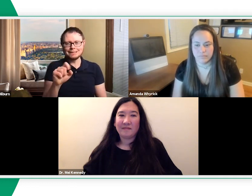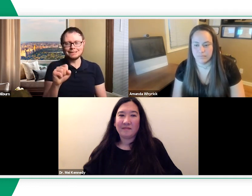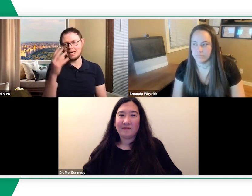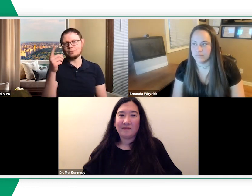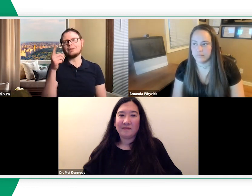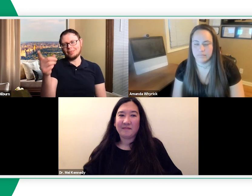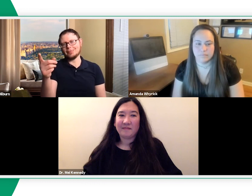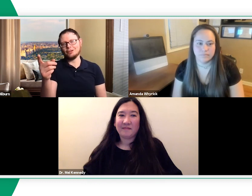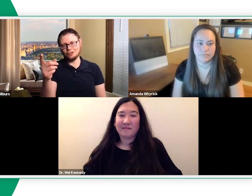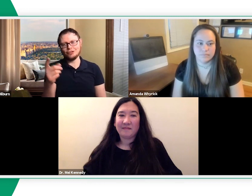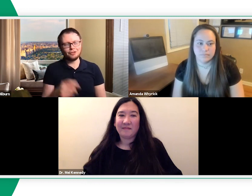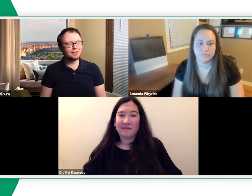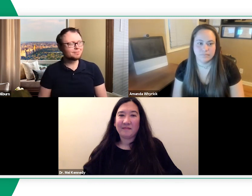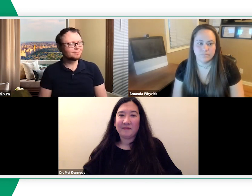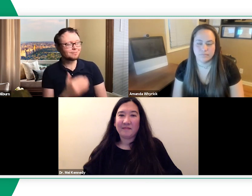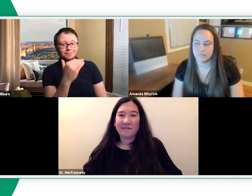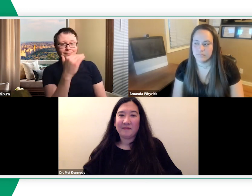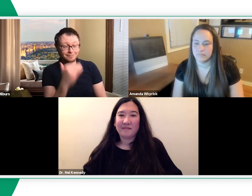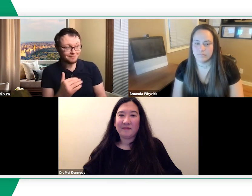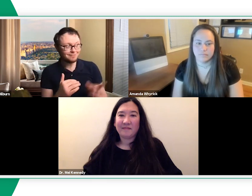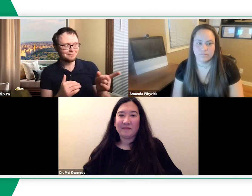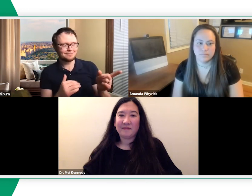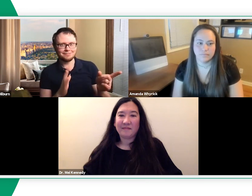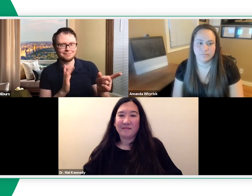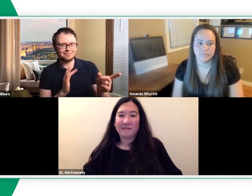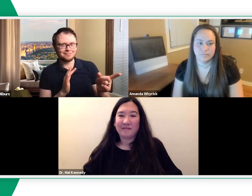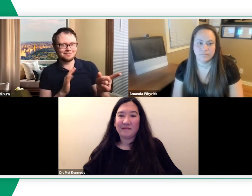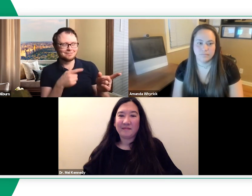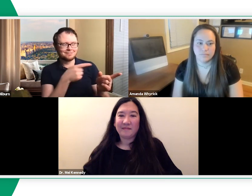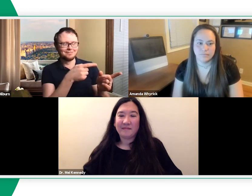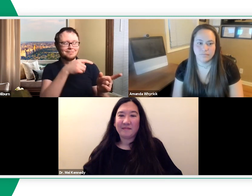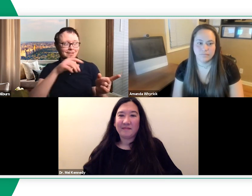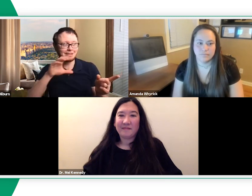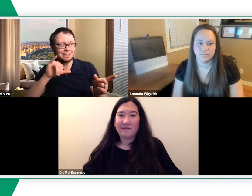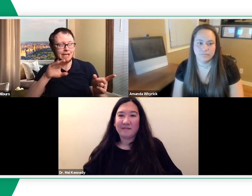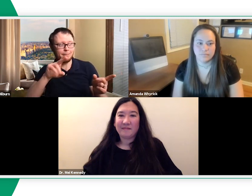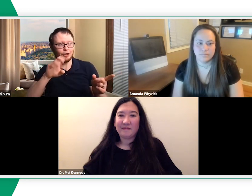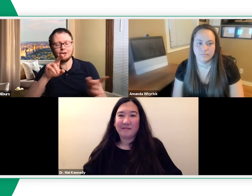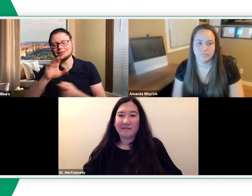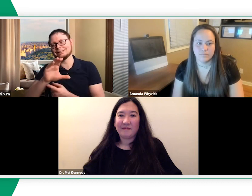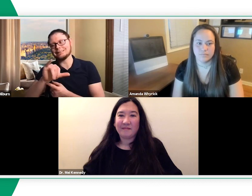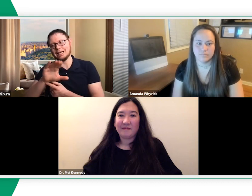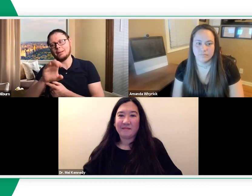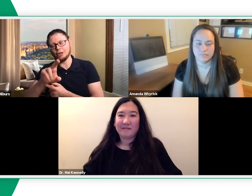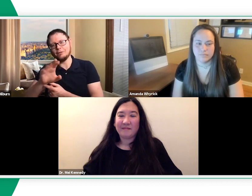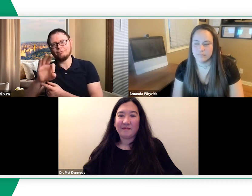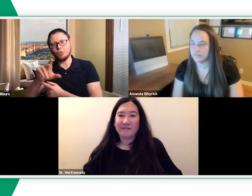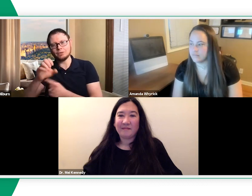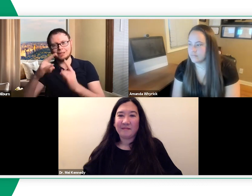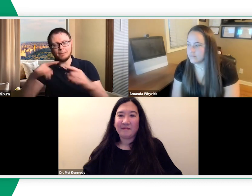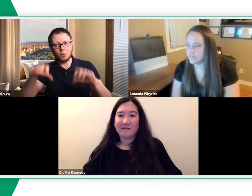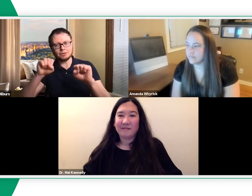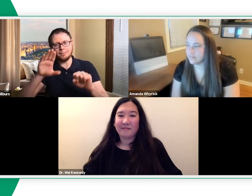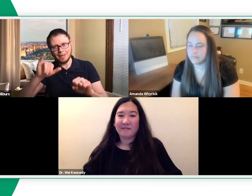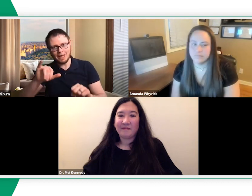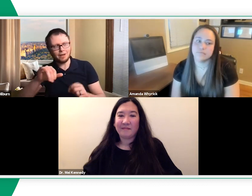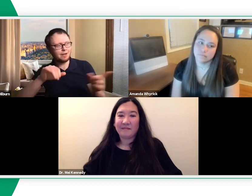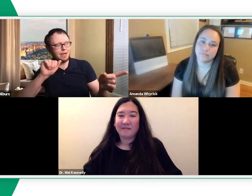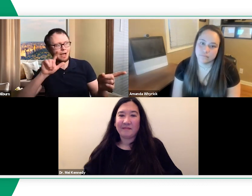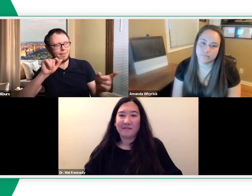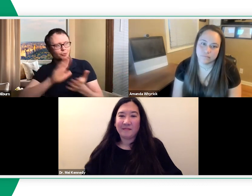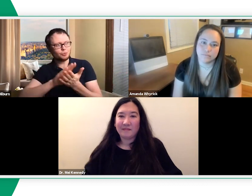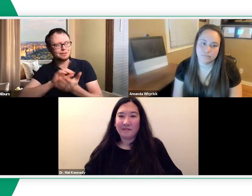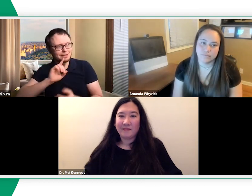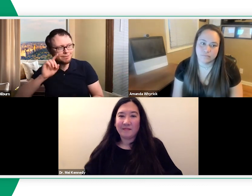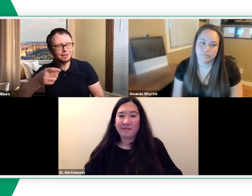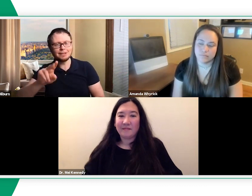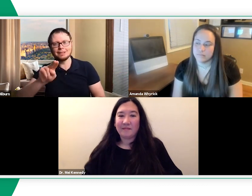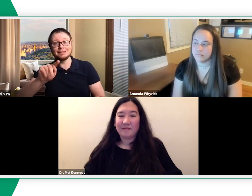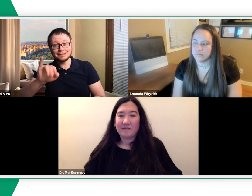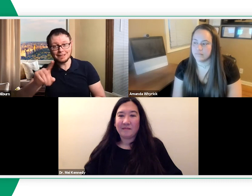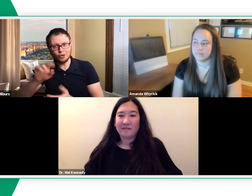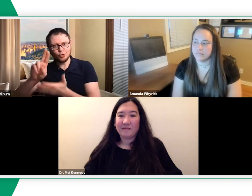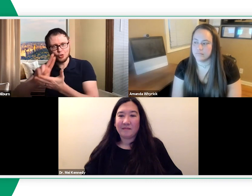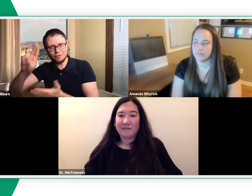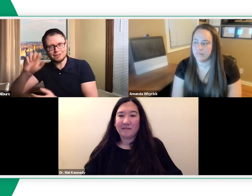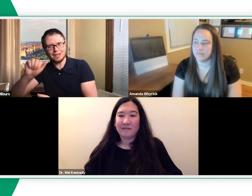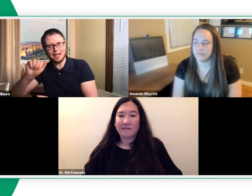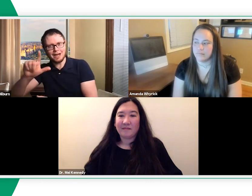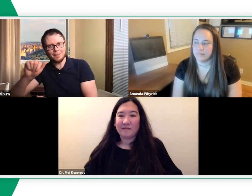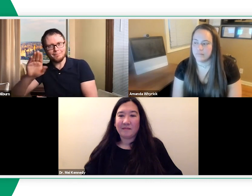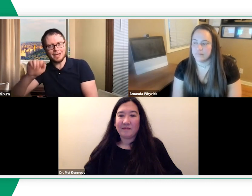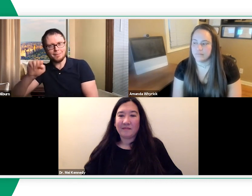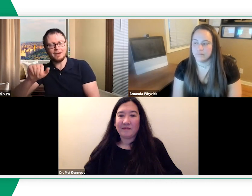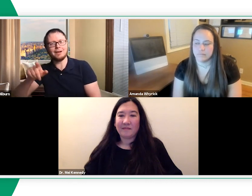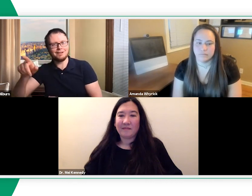to know what actually exists out there. And this Deaf CyberForce Camp coming this